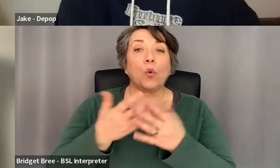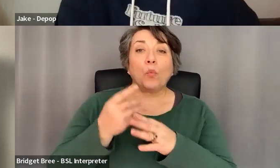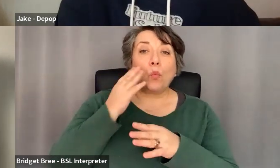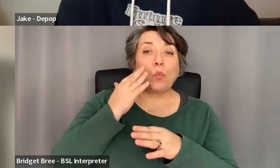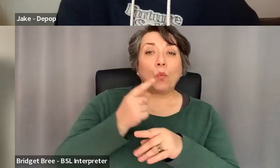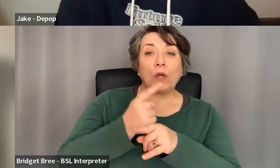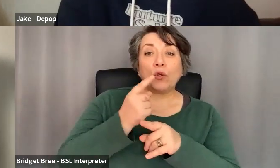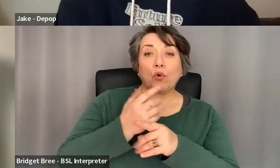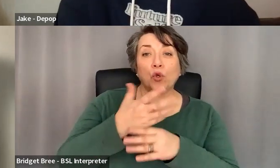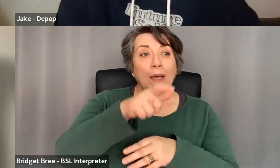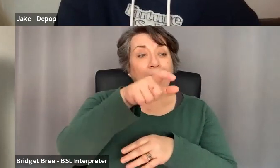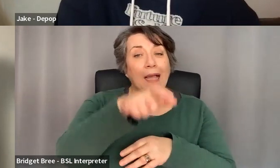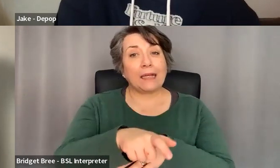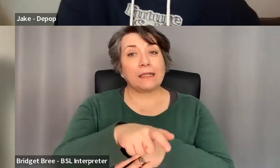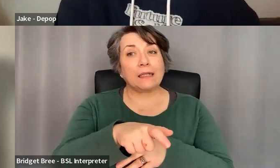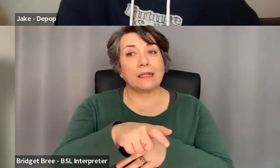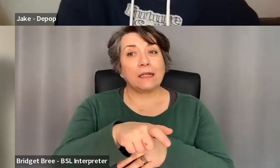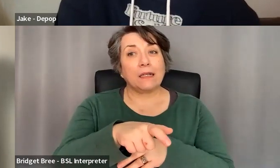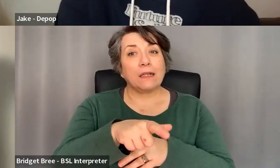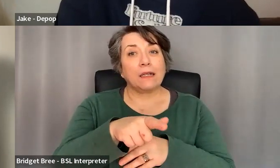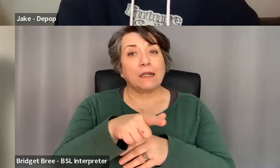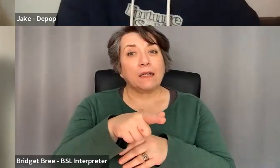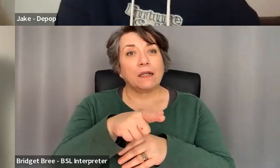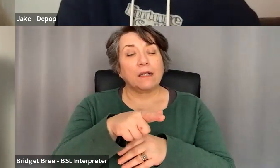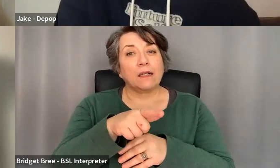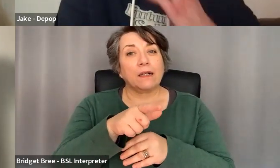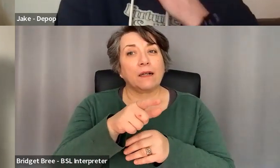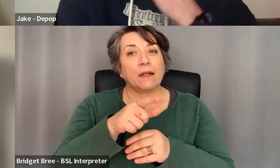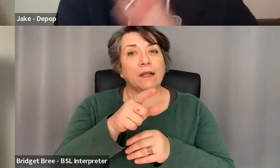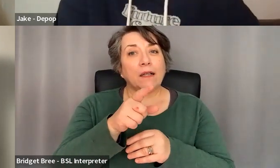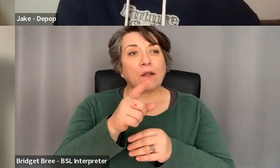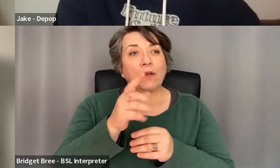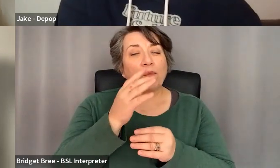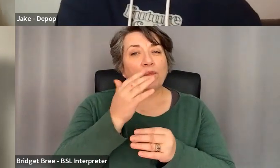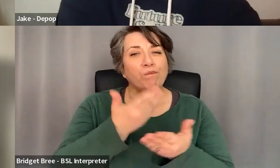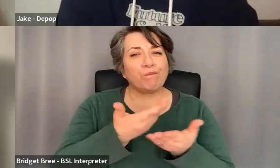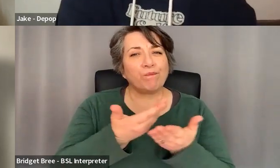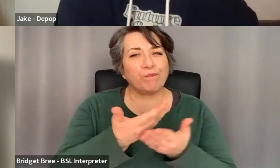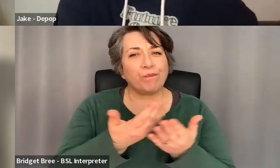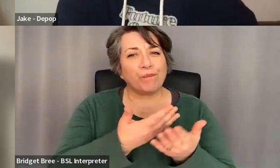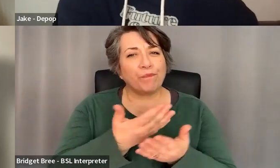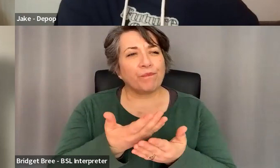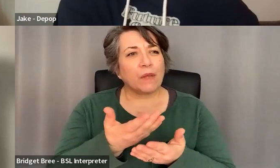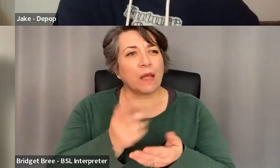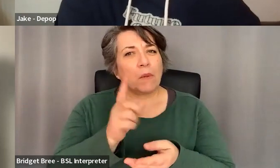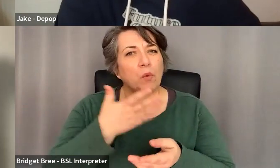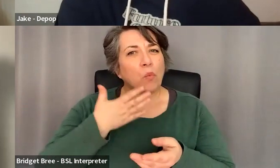about is specific things that you know that that people need or things that that can be done. Specific things that people need or can be done, have you got any examples